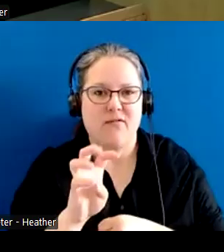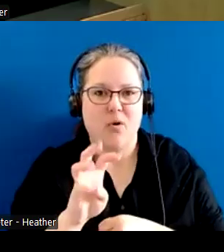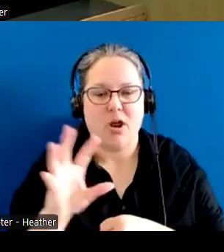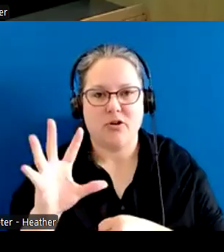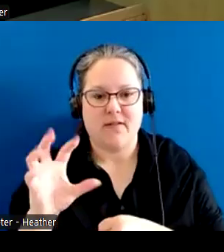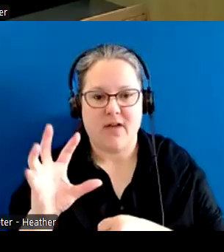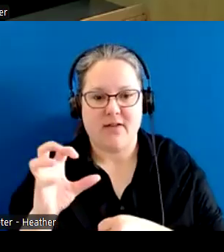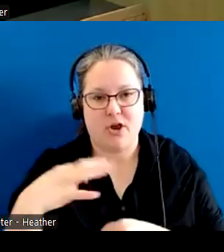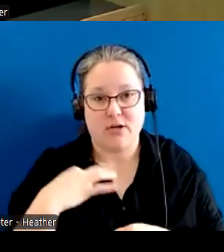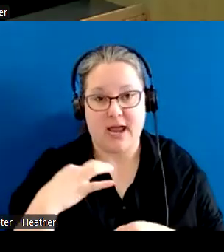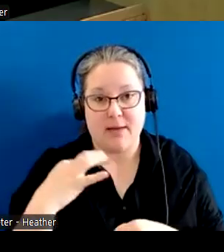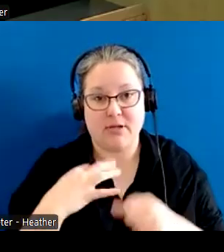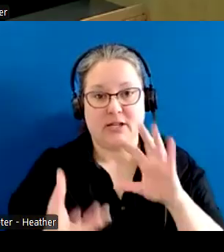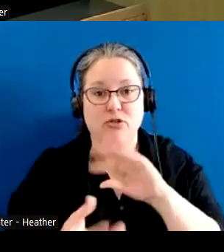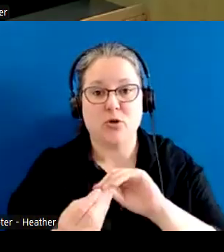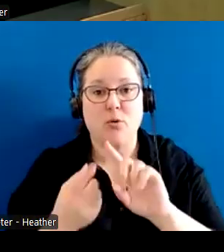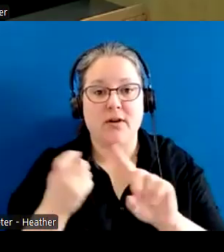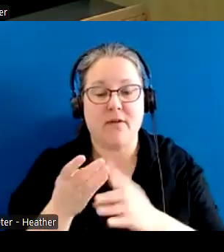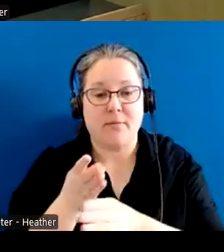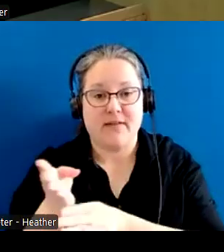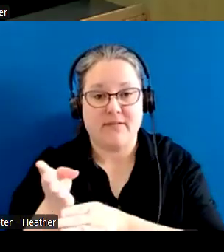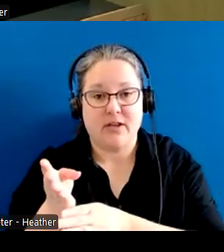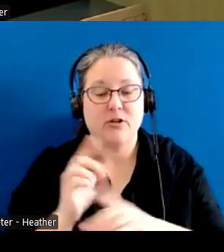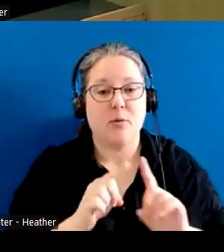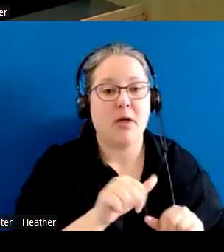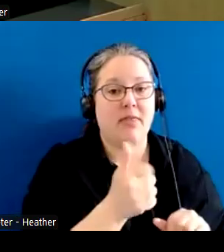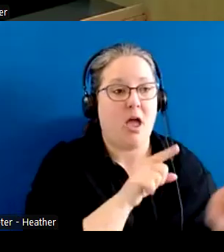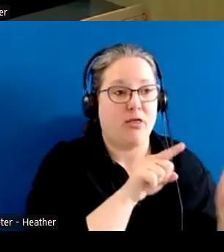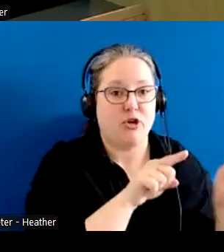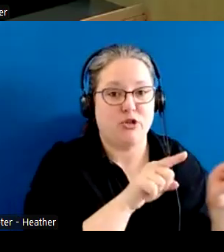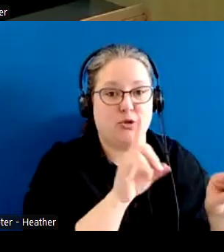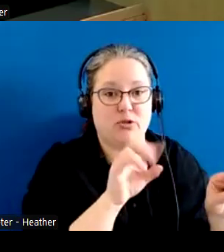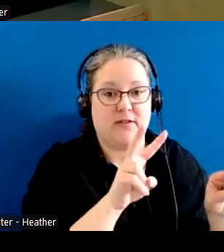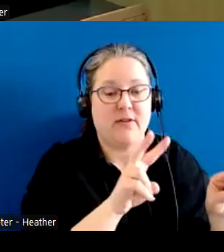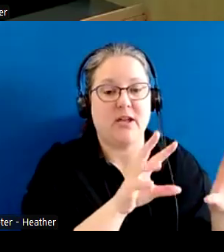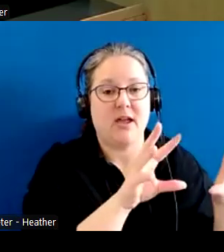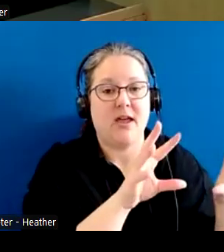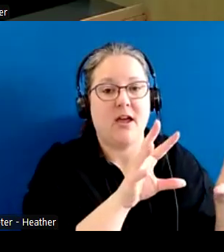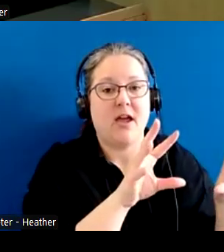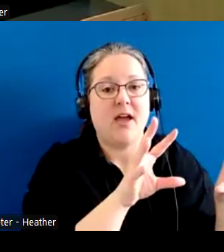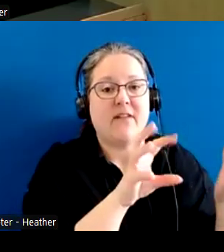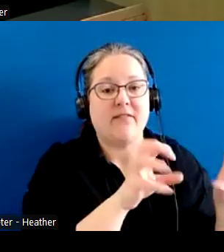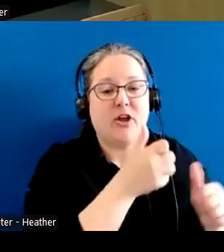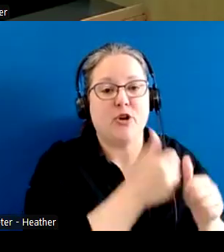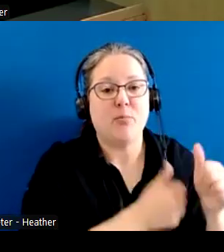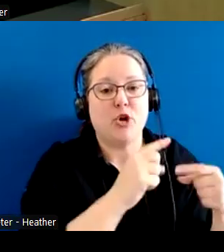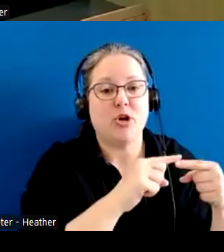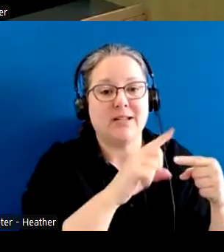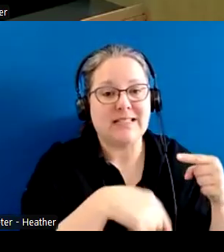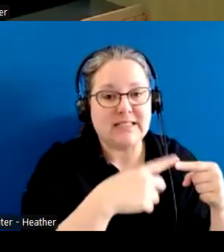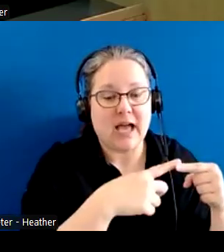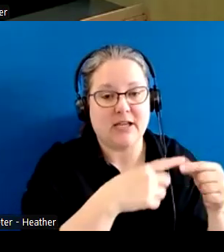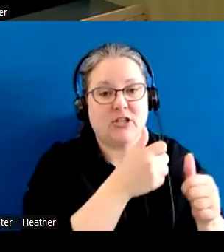applications total from the field. Whereas the other two divisions received 500 per cycle each